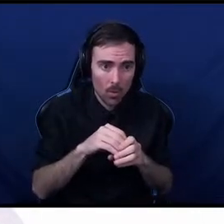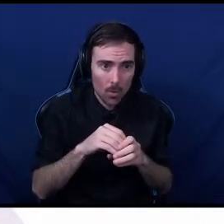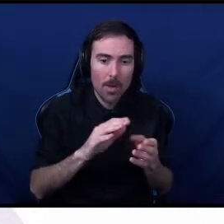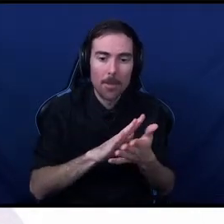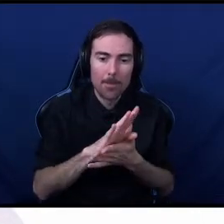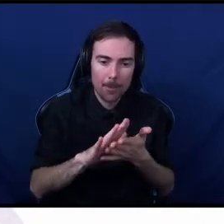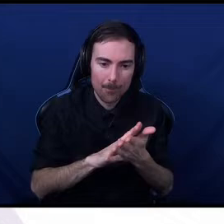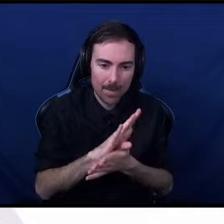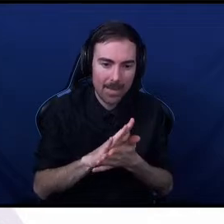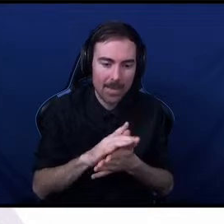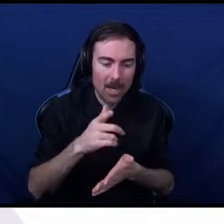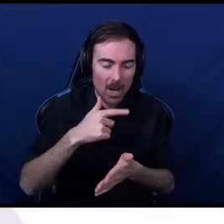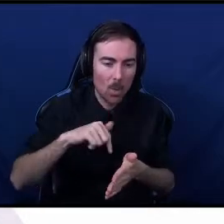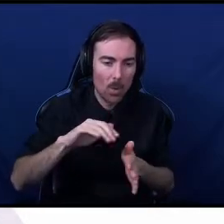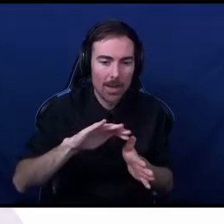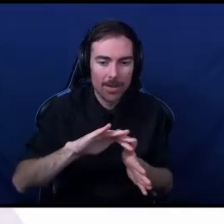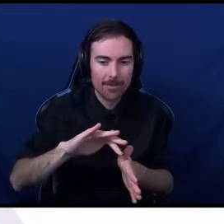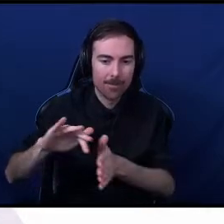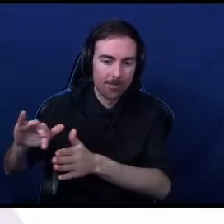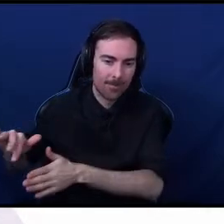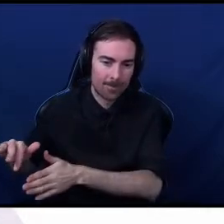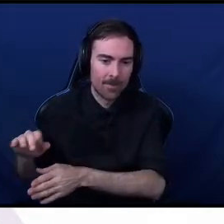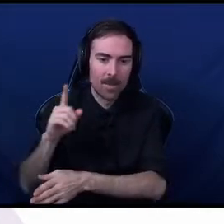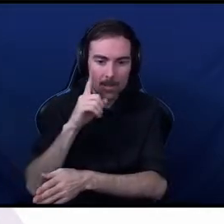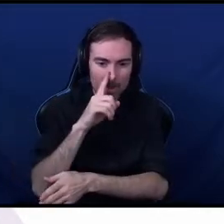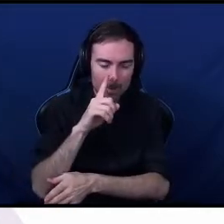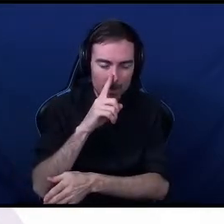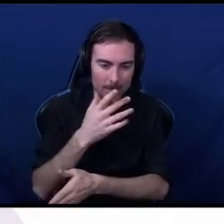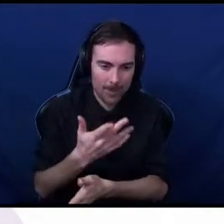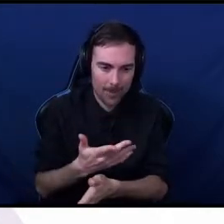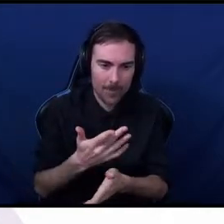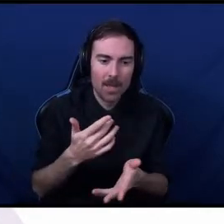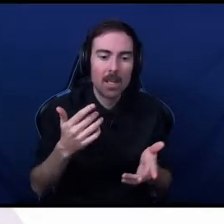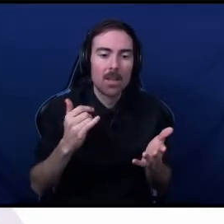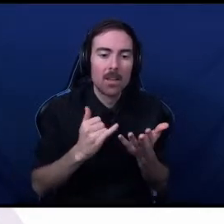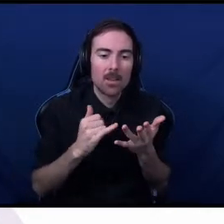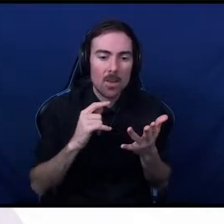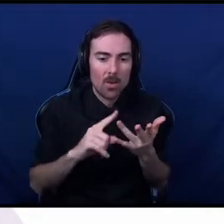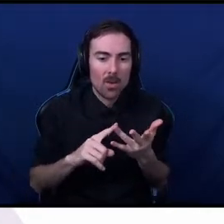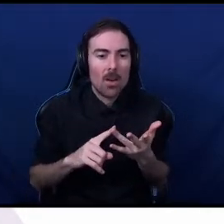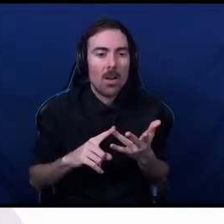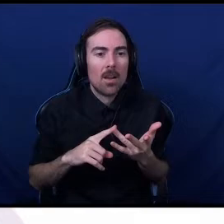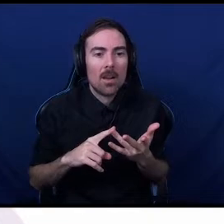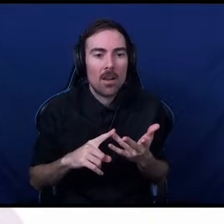people. And I think we've seen so many instances, you know, you can look at it from a humanitarian approach, you can